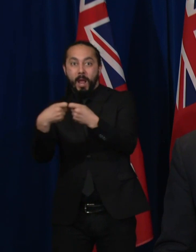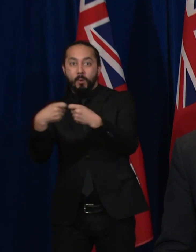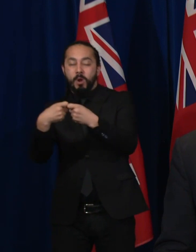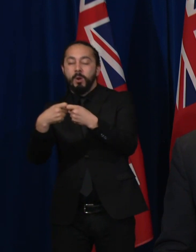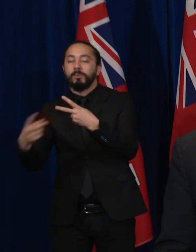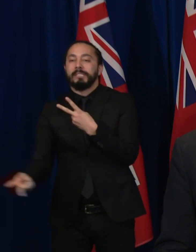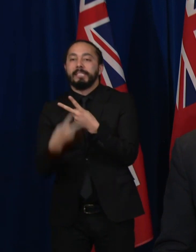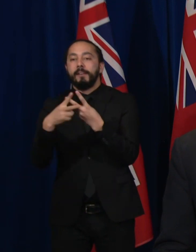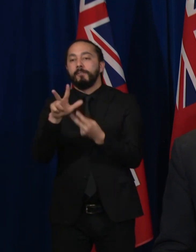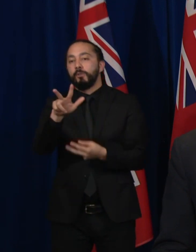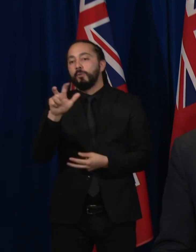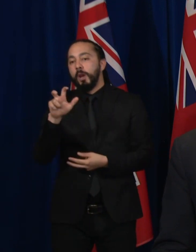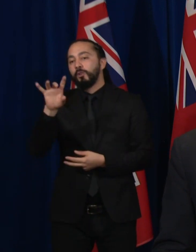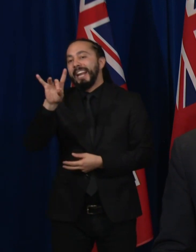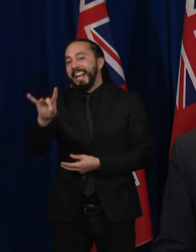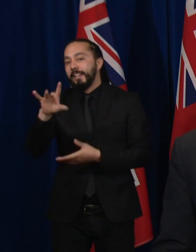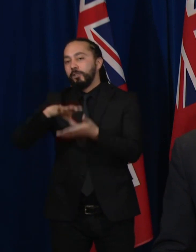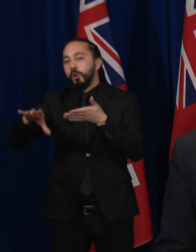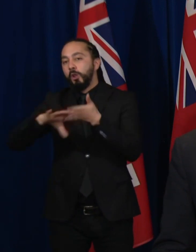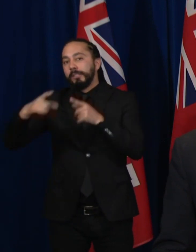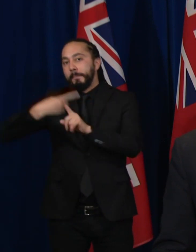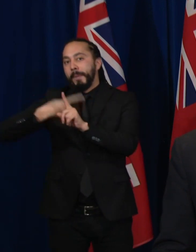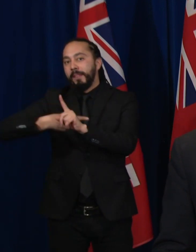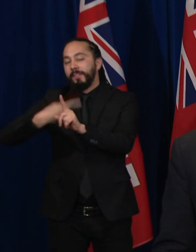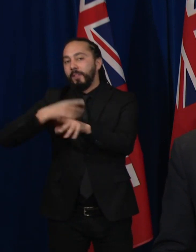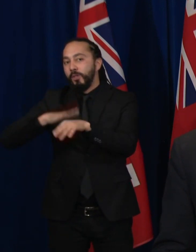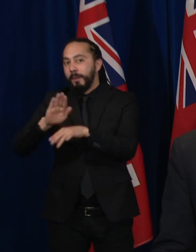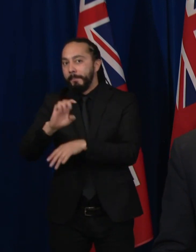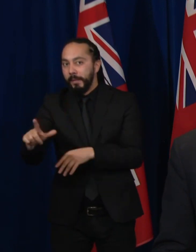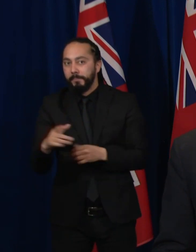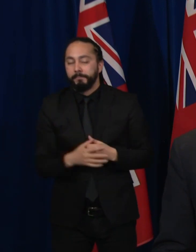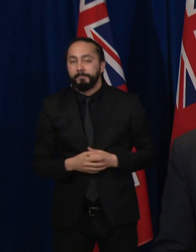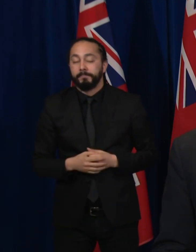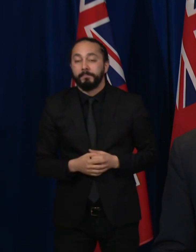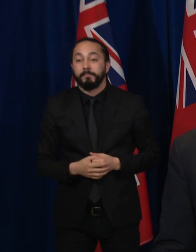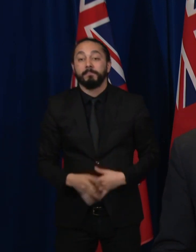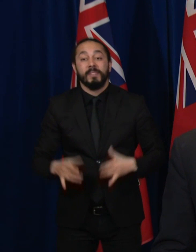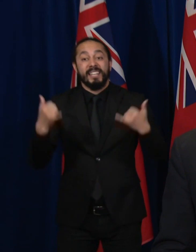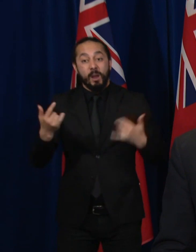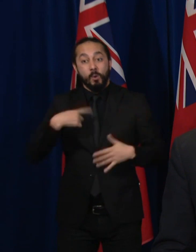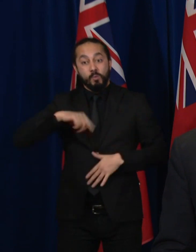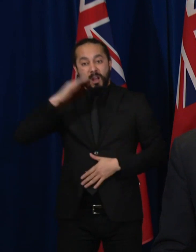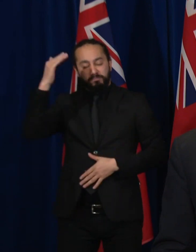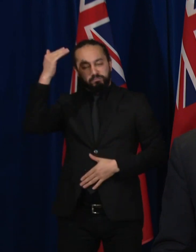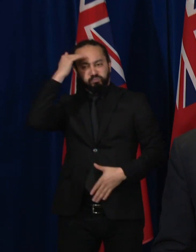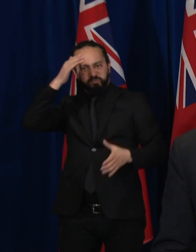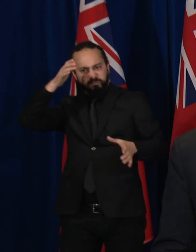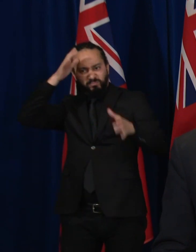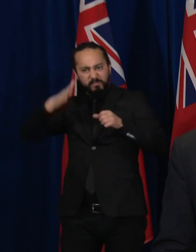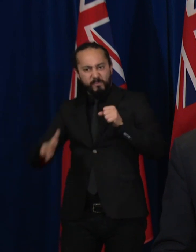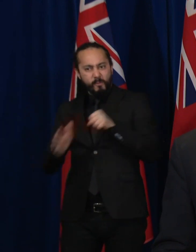$308 on their monthly bill. gave the last full measure of devotion -- Although we don't know the full impacts of COVID-19, we know it's going to impact that we here highly resolve these dead shall not